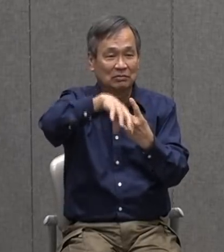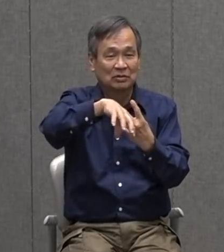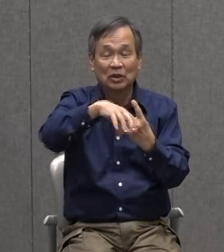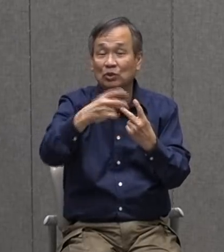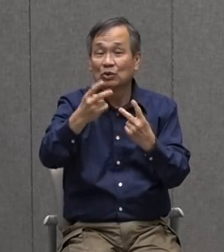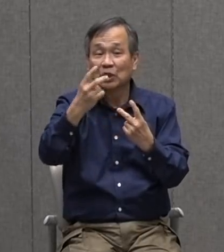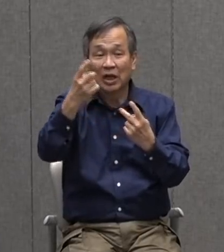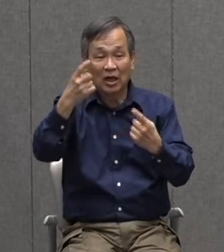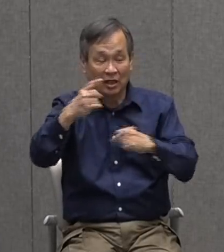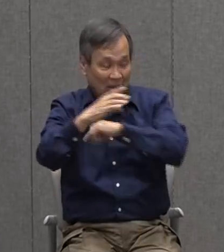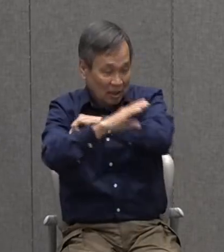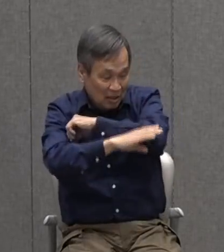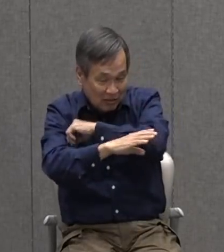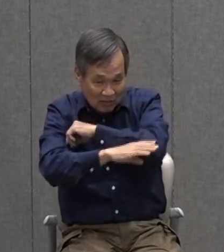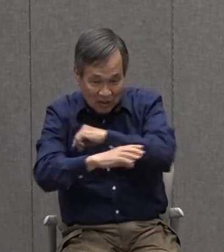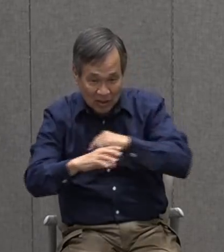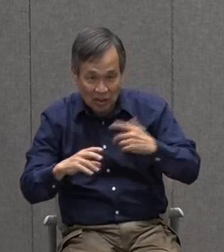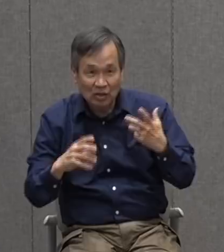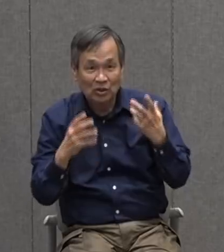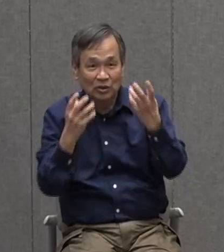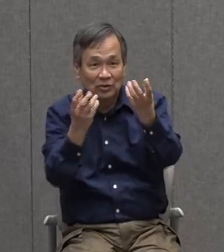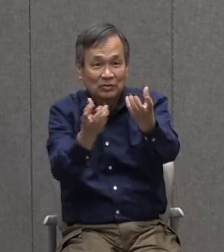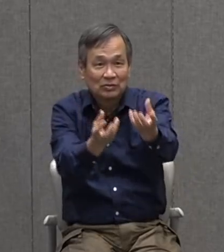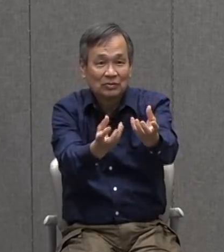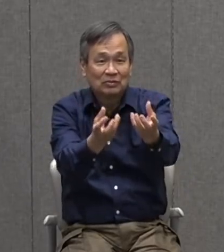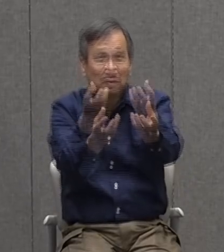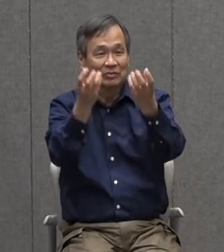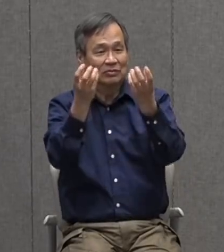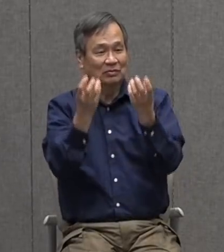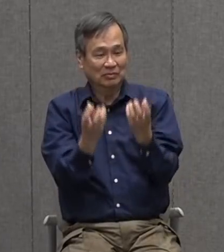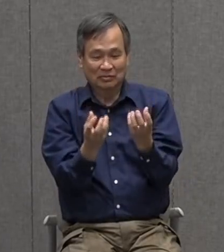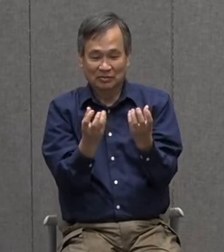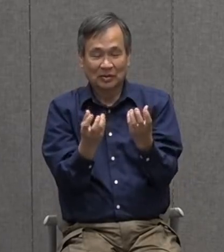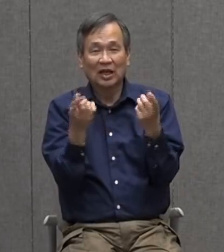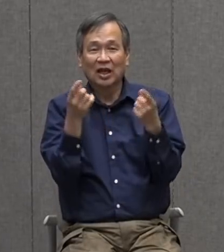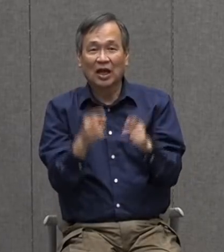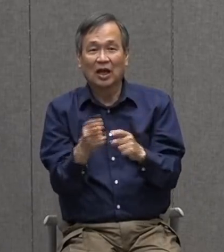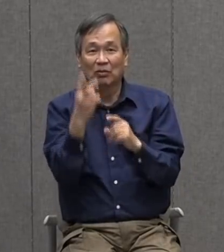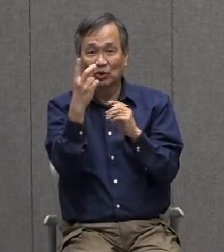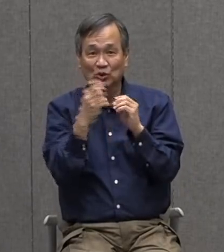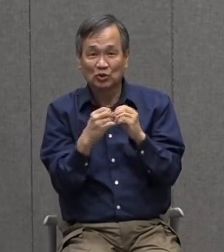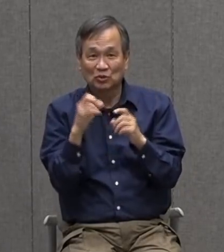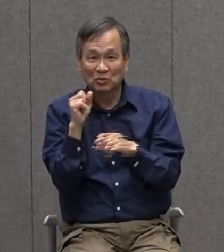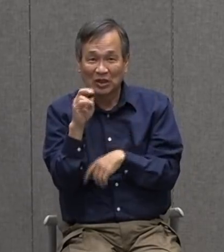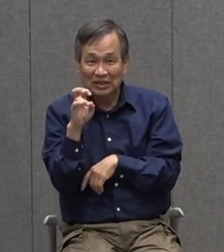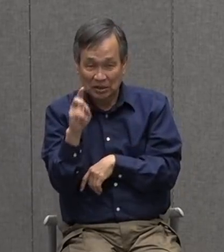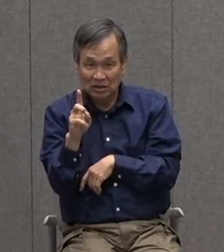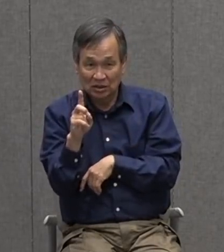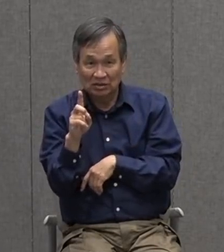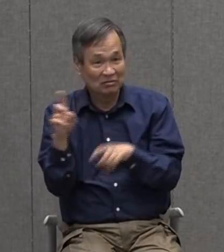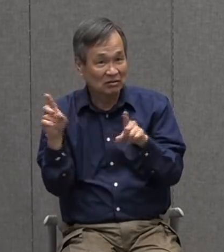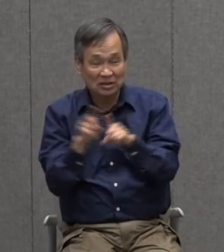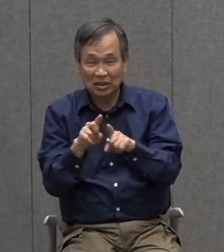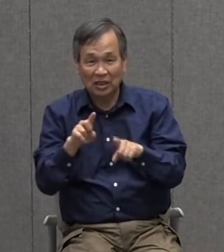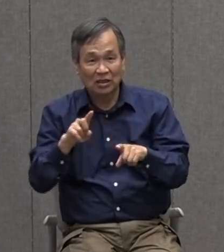In the fall, the two marvelous fruits produced two seeds, just like those the wizard had given him.